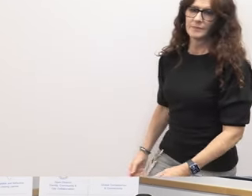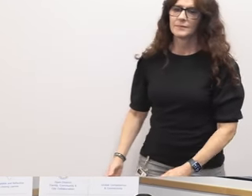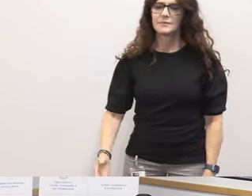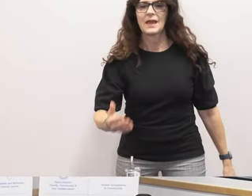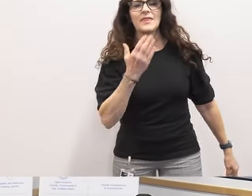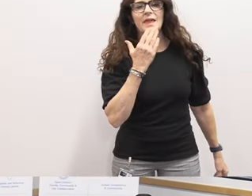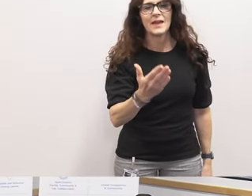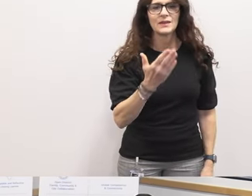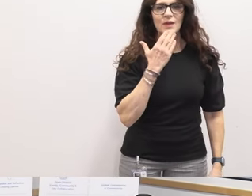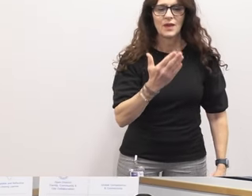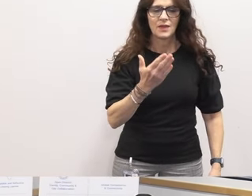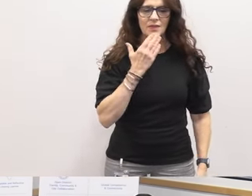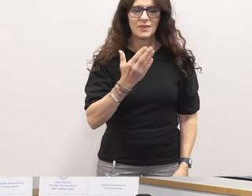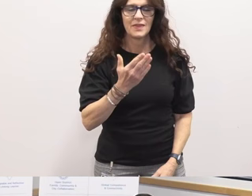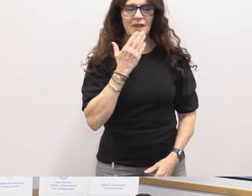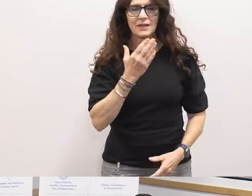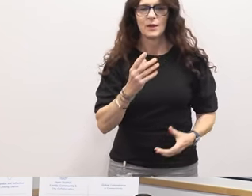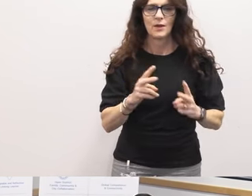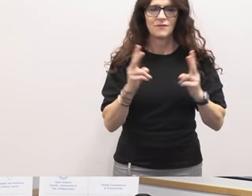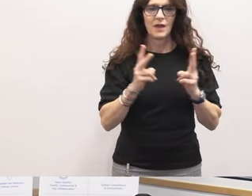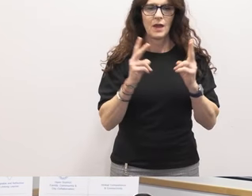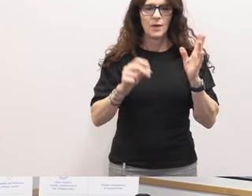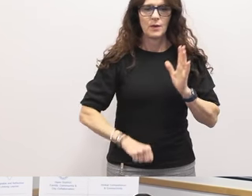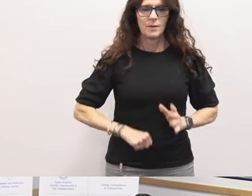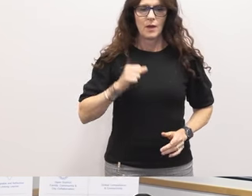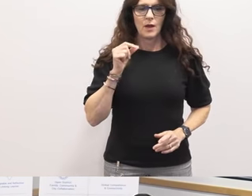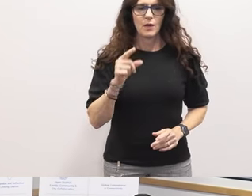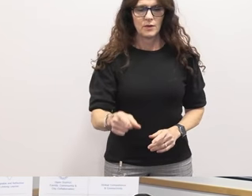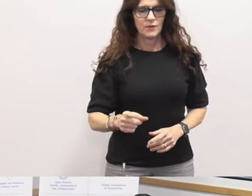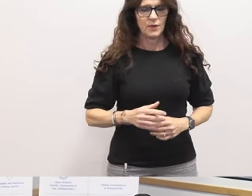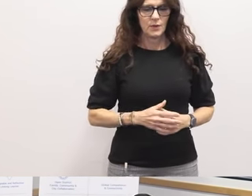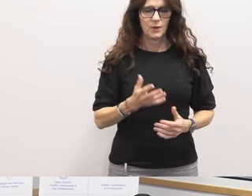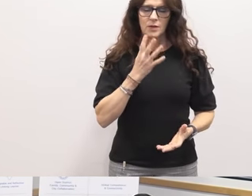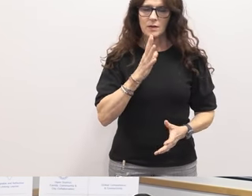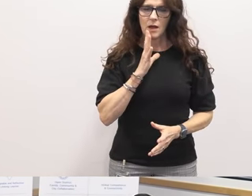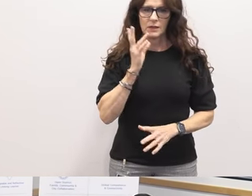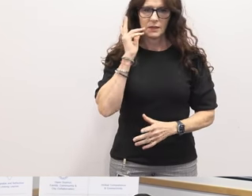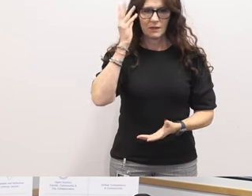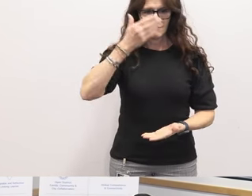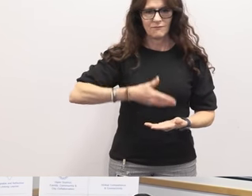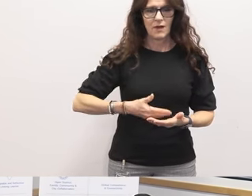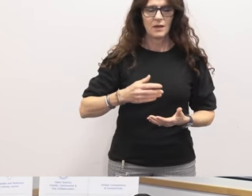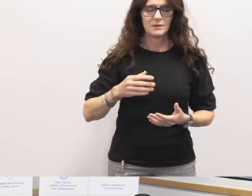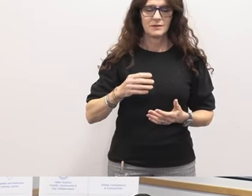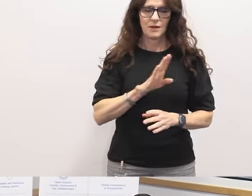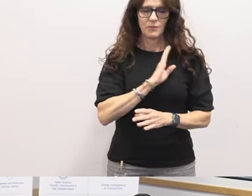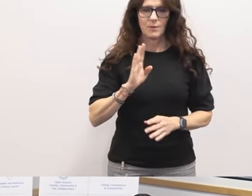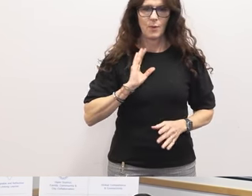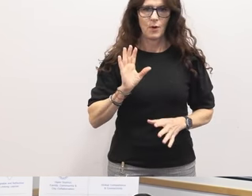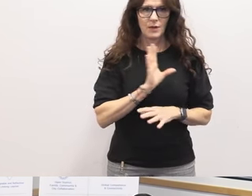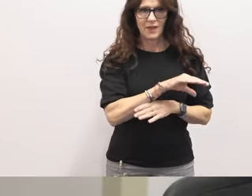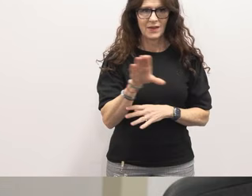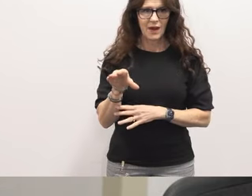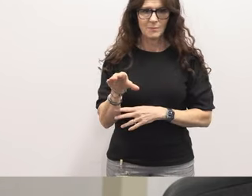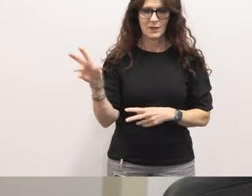It's very brave to be up here speaking in front of the board and district staff and on camera. I mean, you can't see 'em, but they're around you here.